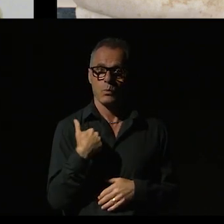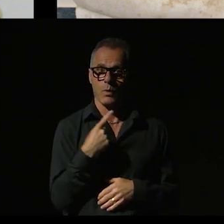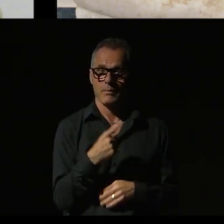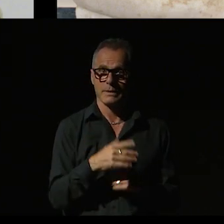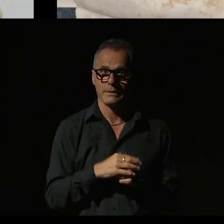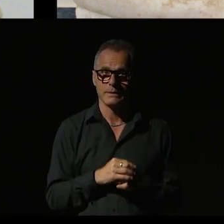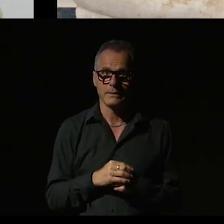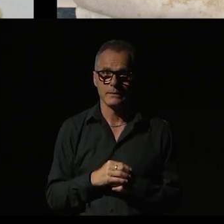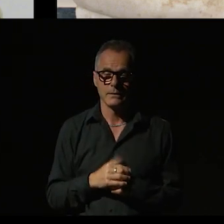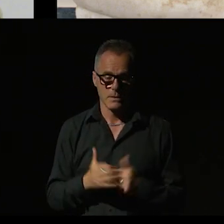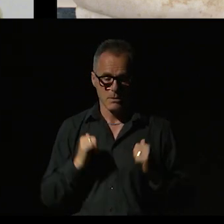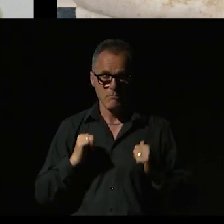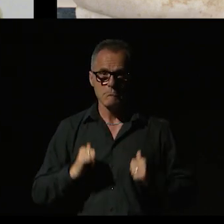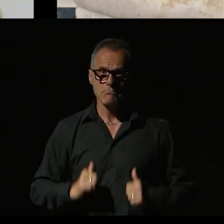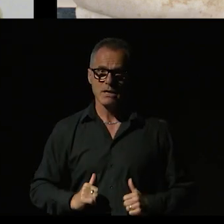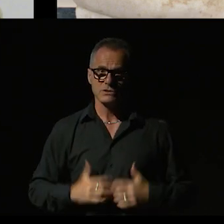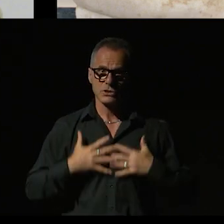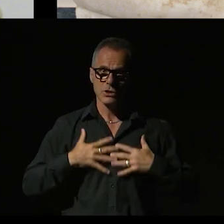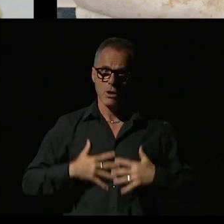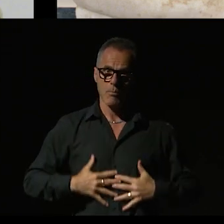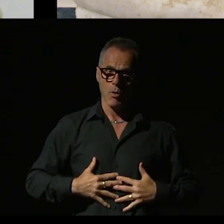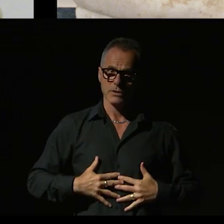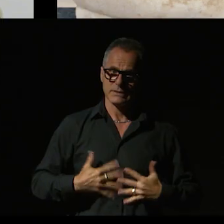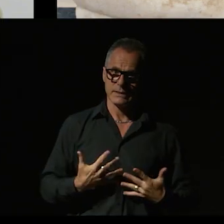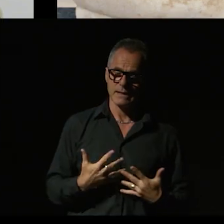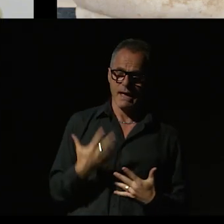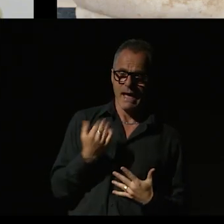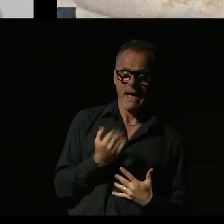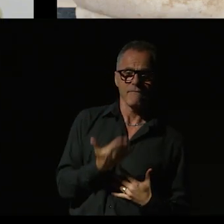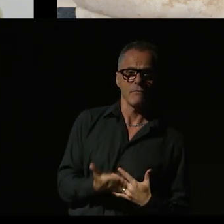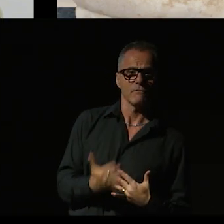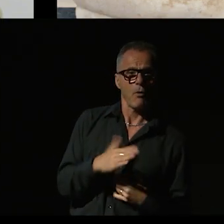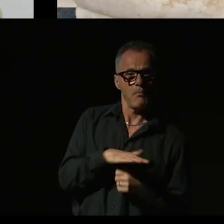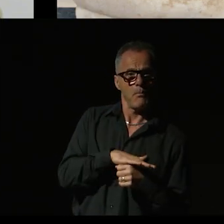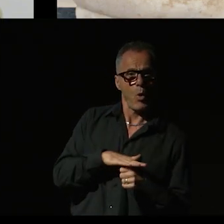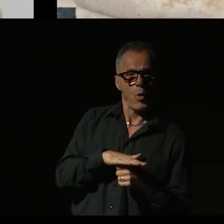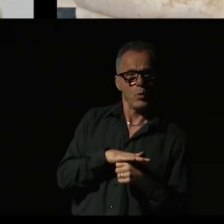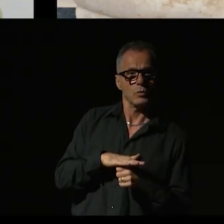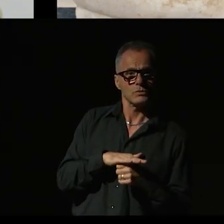While her muscular body is informed by the pose of the sculpture, possibly the Venus with Cupid